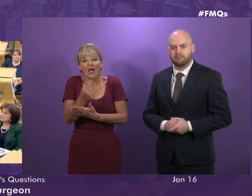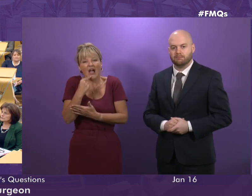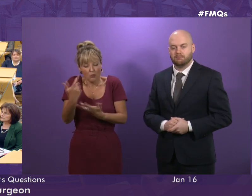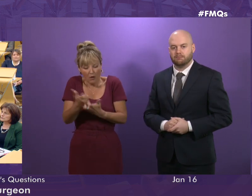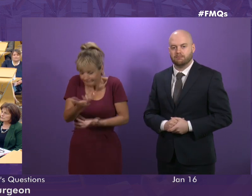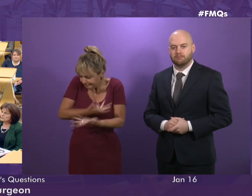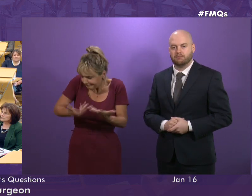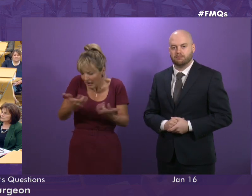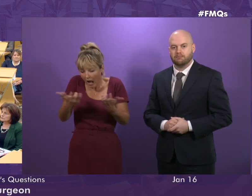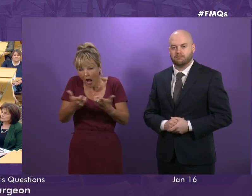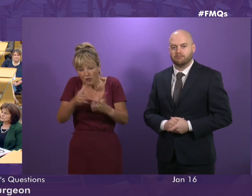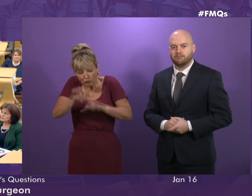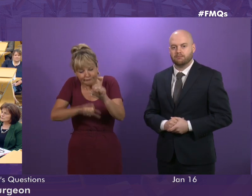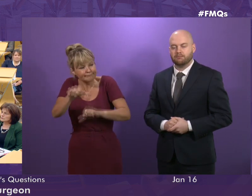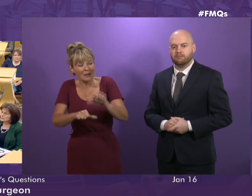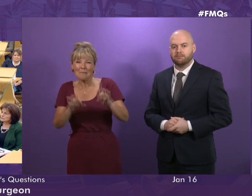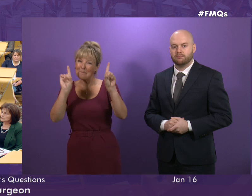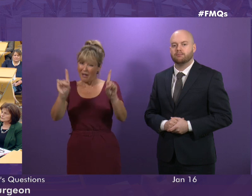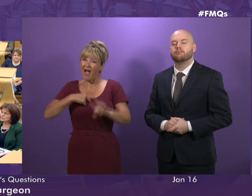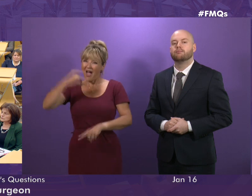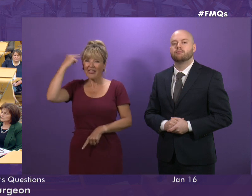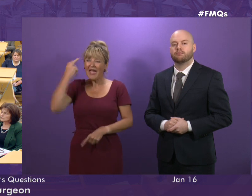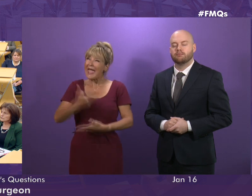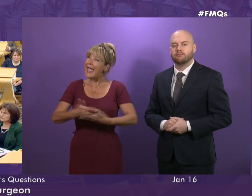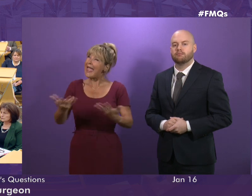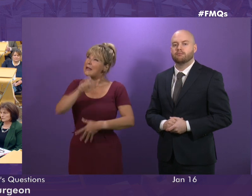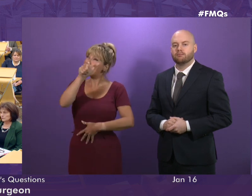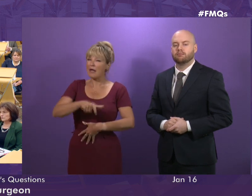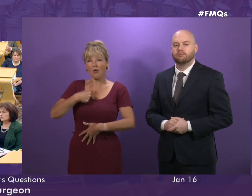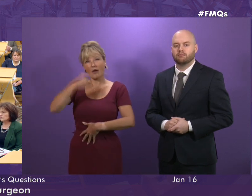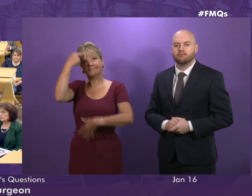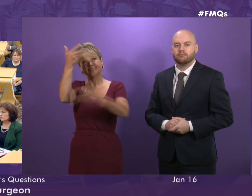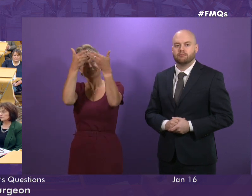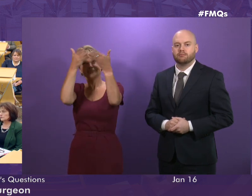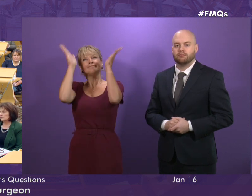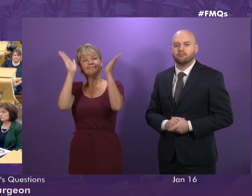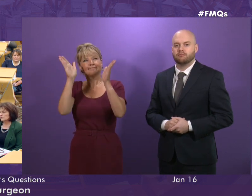Any fair-minded person would look at the reviews that this Government has instructed so far